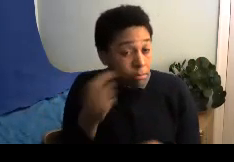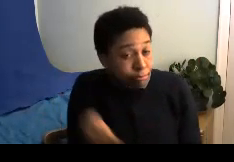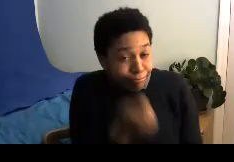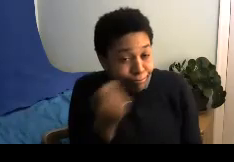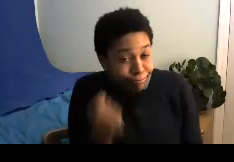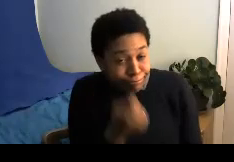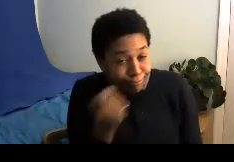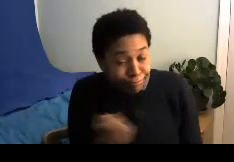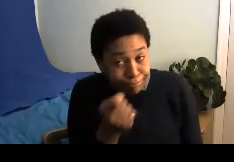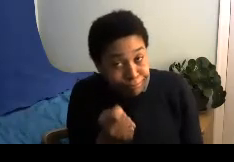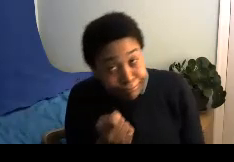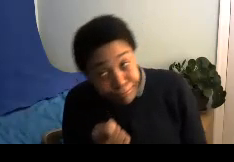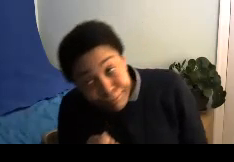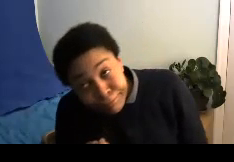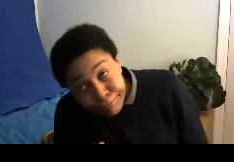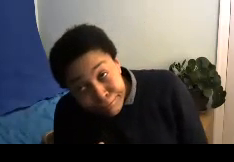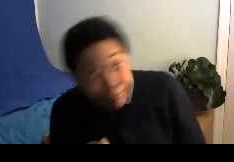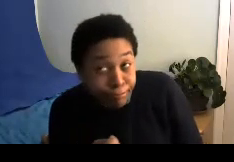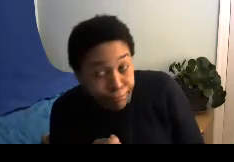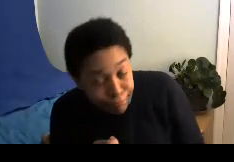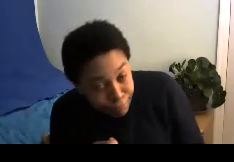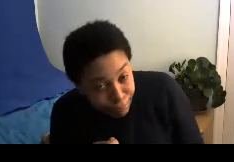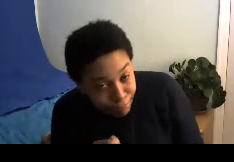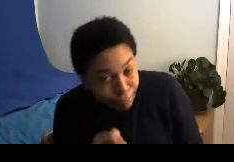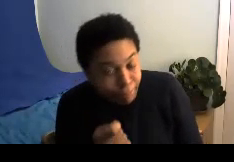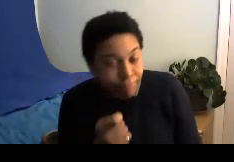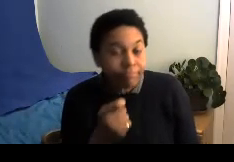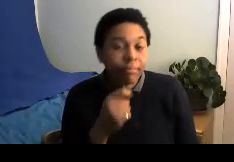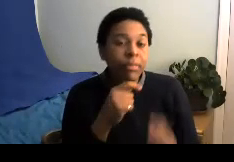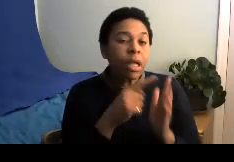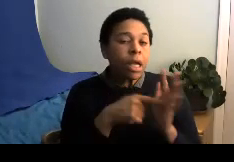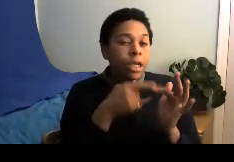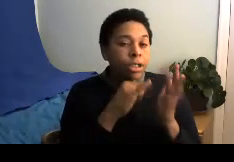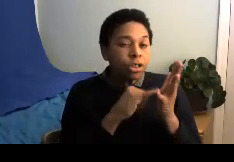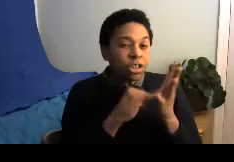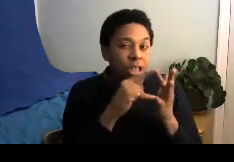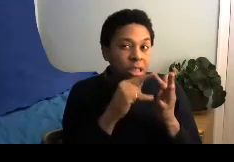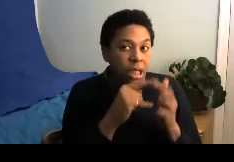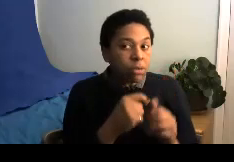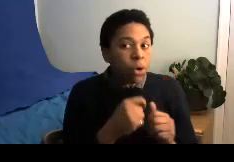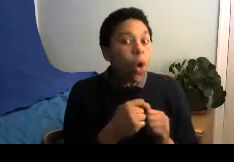beckoned Jesse in. Jesse obeyed, got in the car and shut the